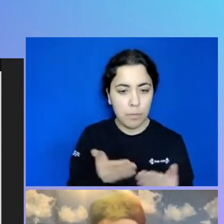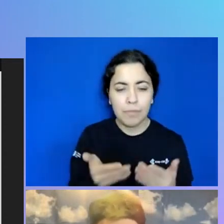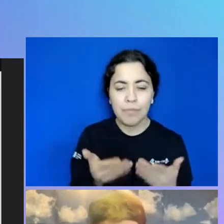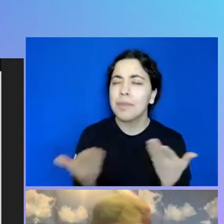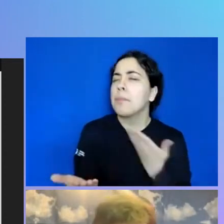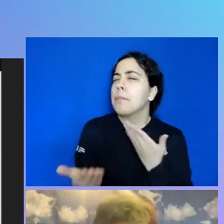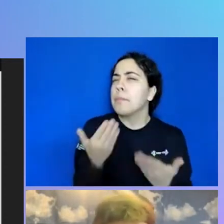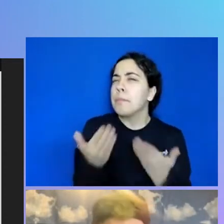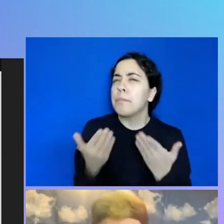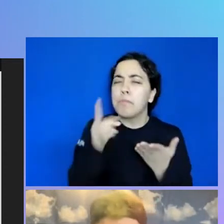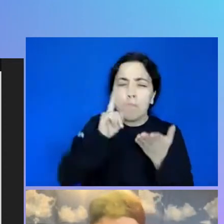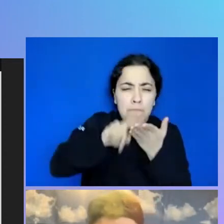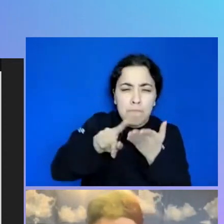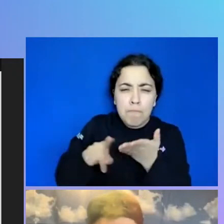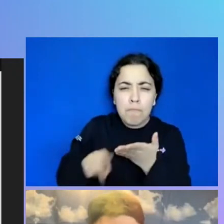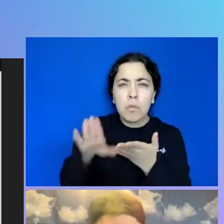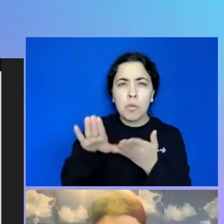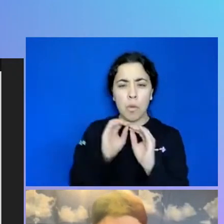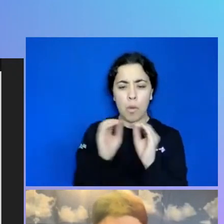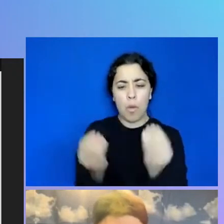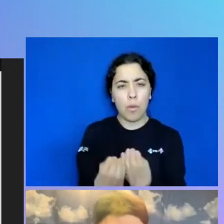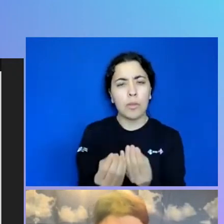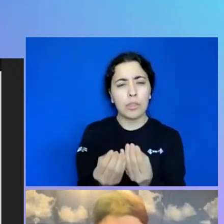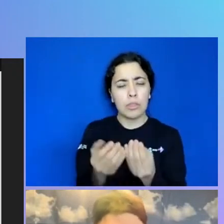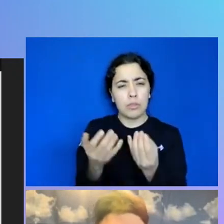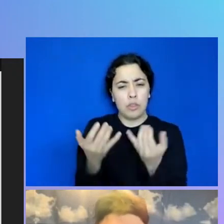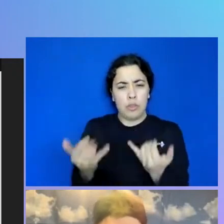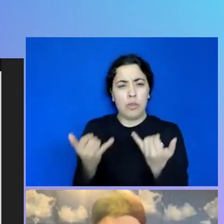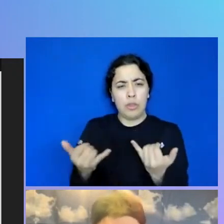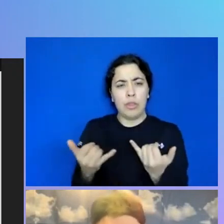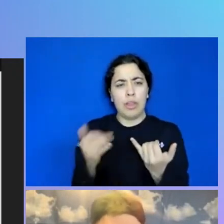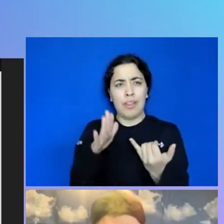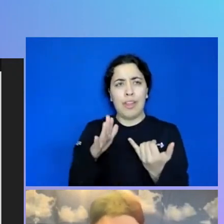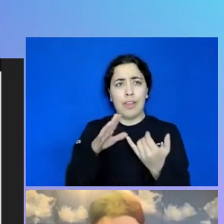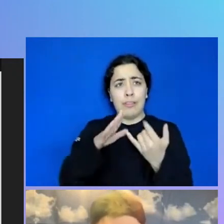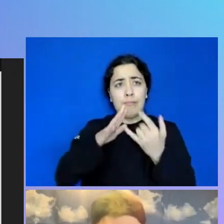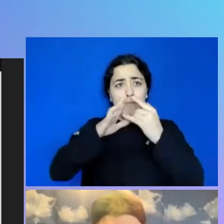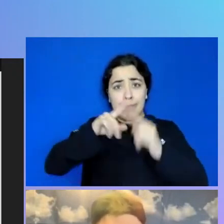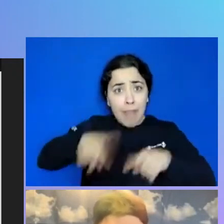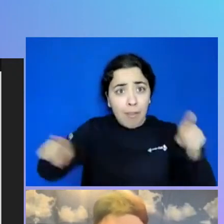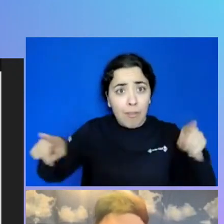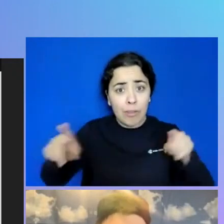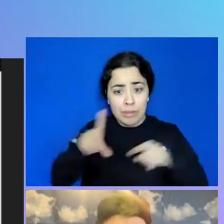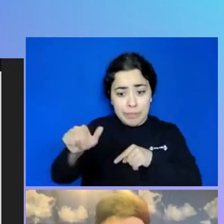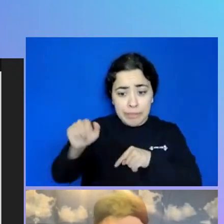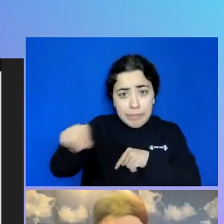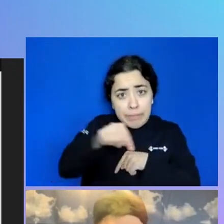disability equity within your organization, and to try to find signs of potential bias in